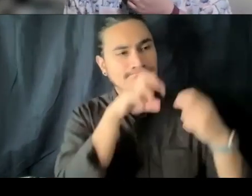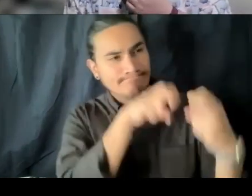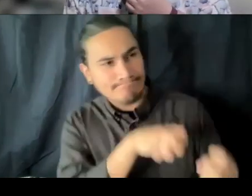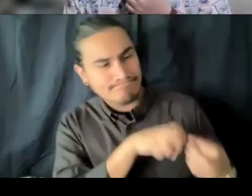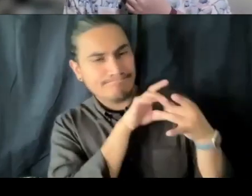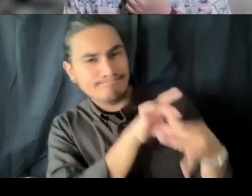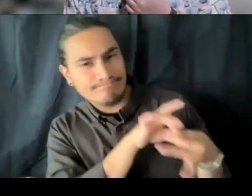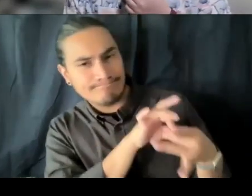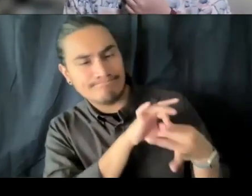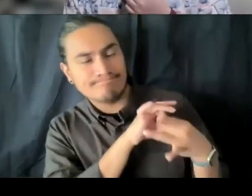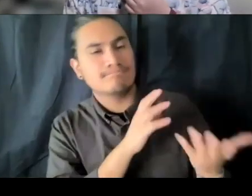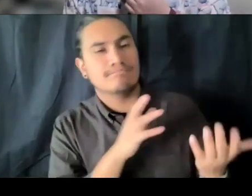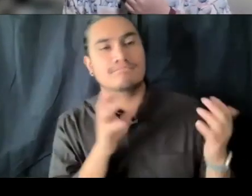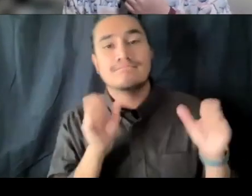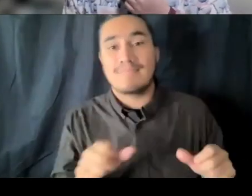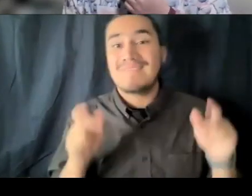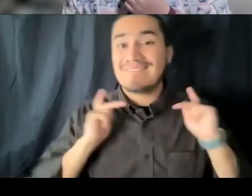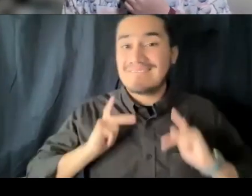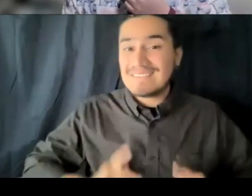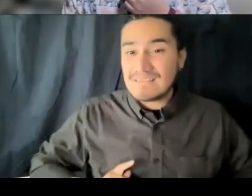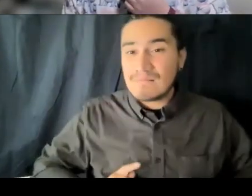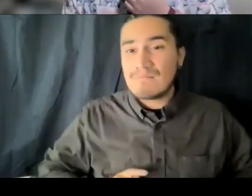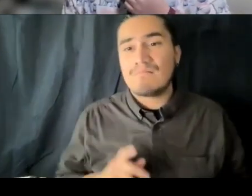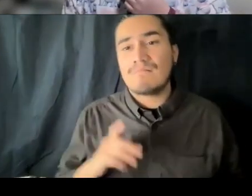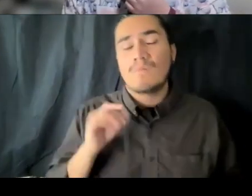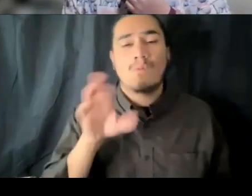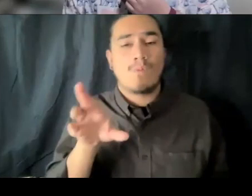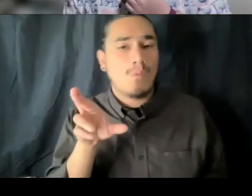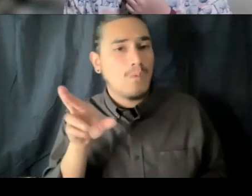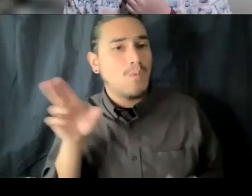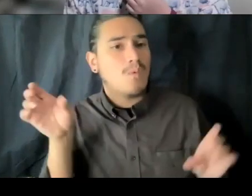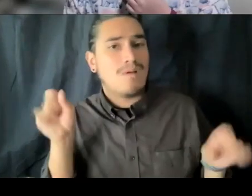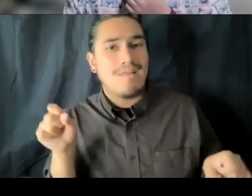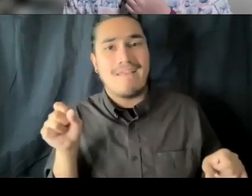That can be physically or it can be virtually.